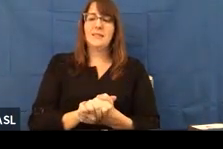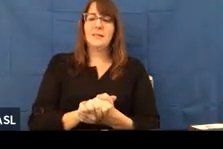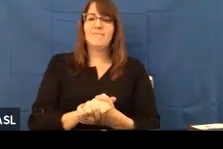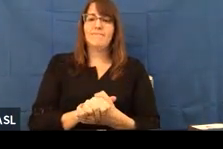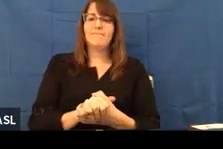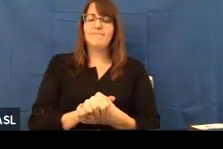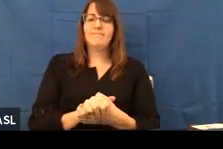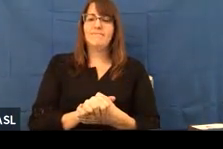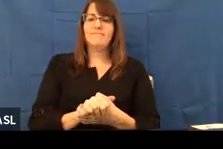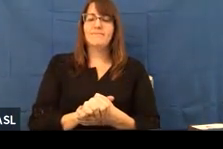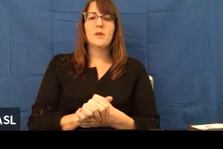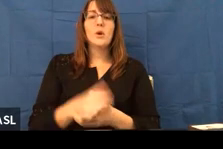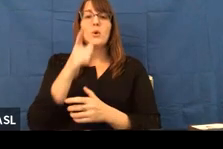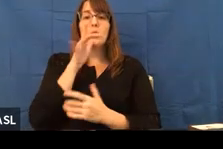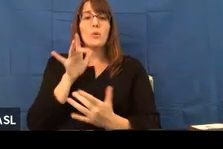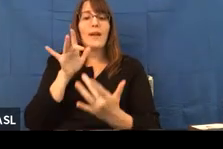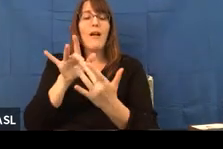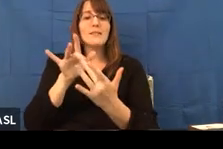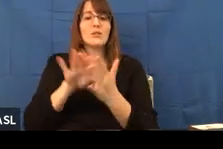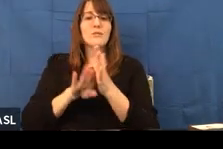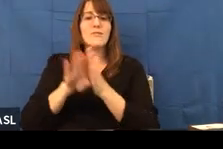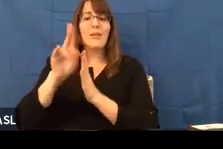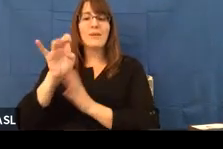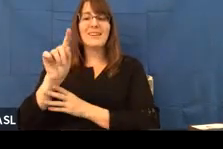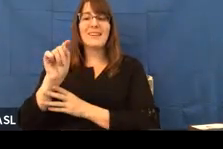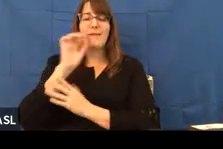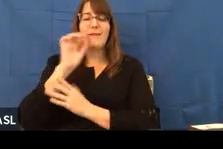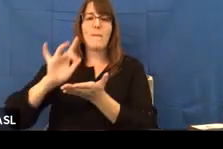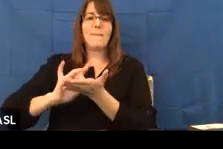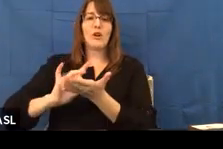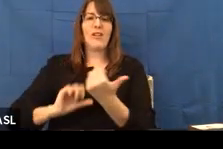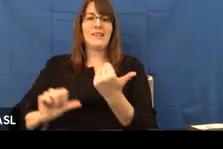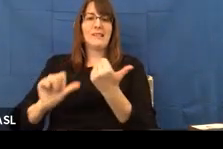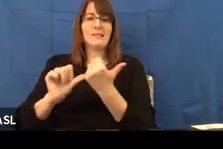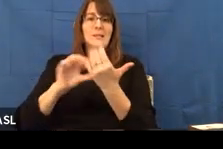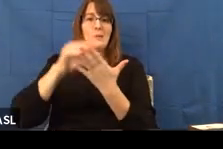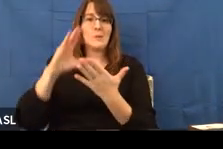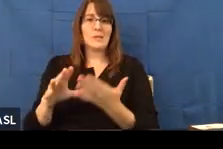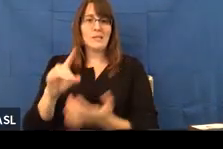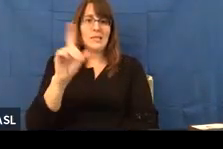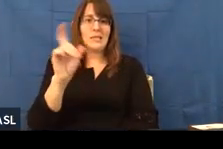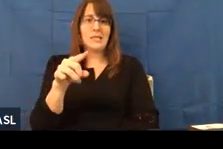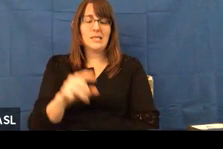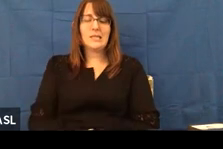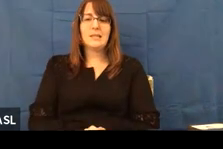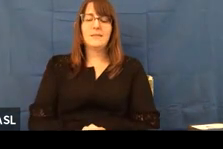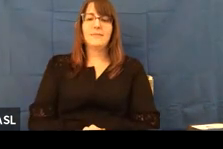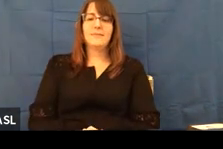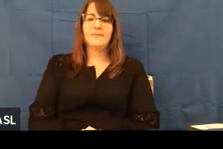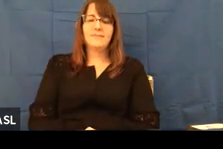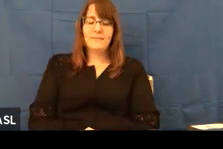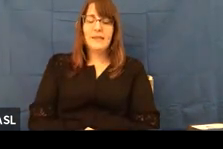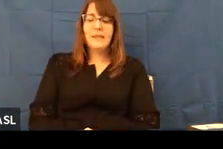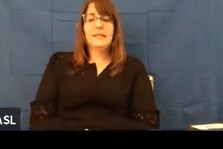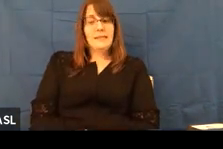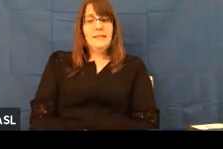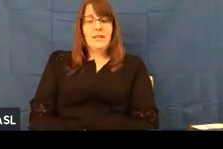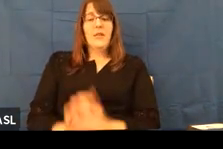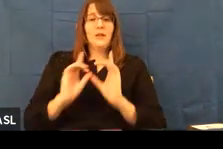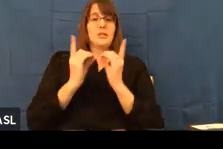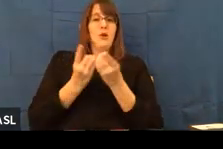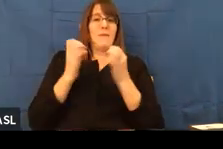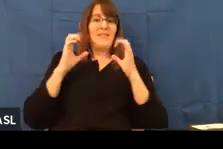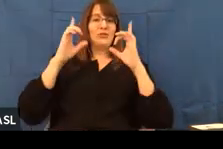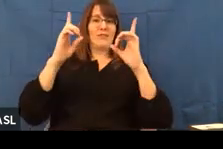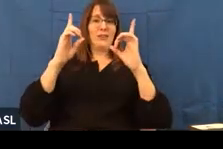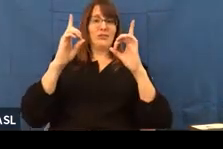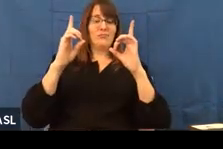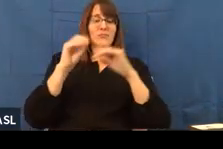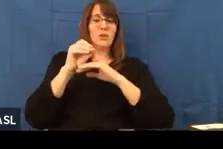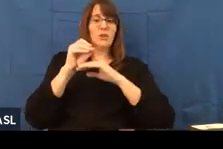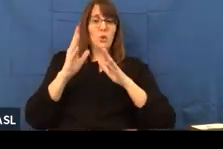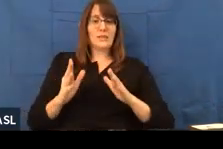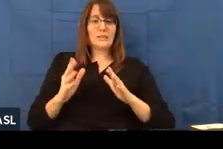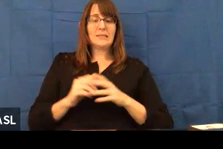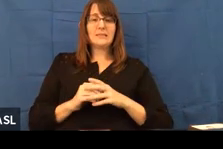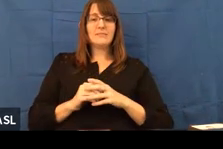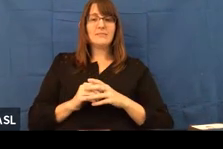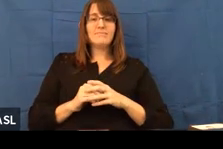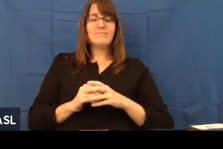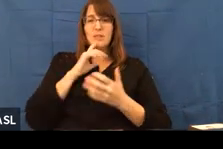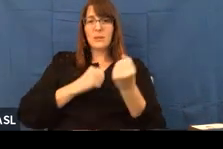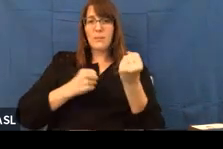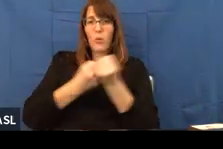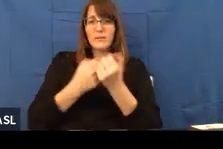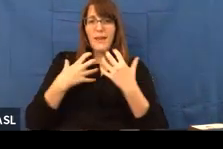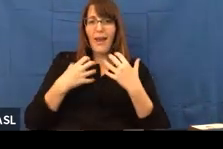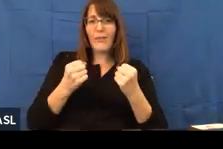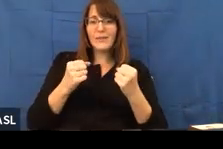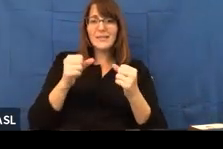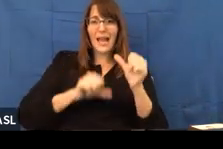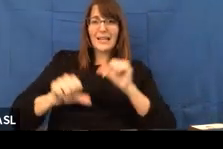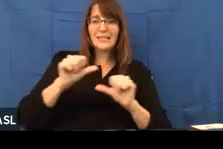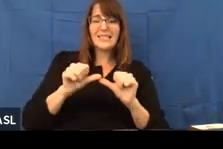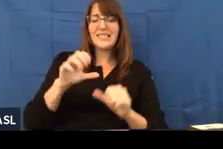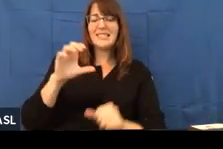Allison Frenzel : Who can I contact to develop a kit for medical assistant students um well at the Department of Ed the consultant who supports health sciences is Cindy bet and